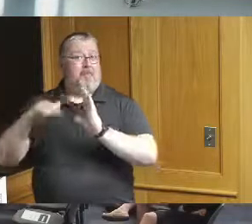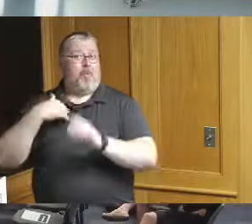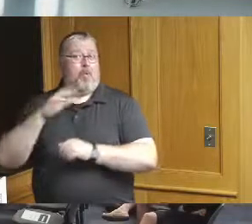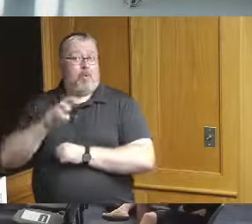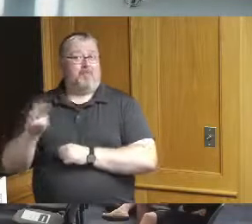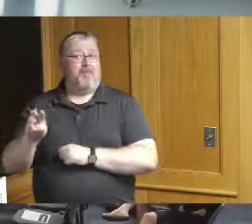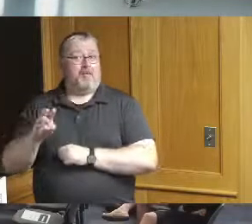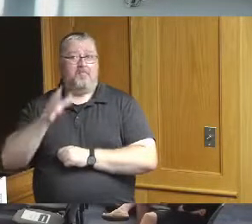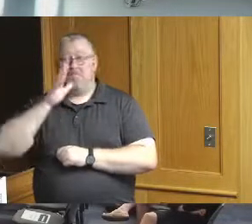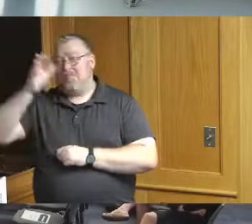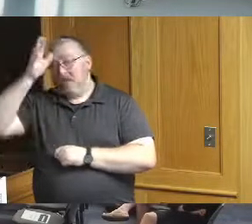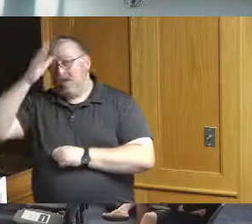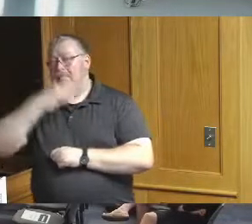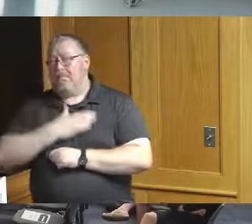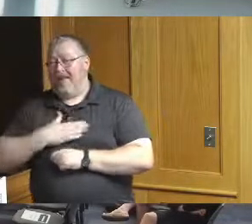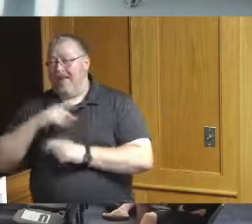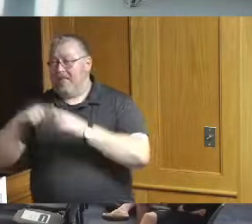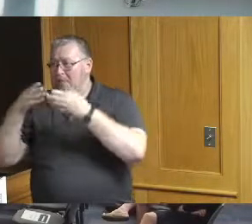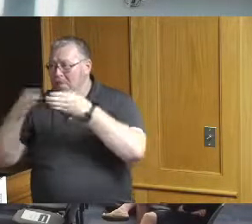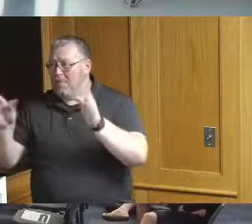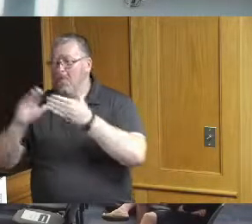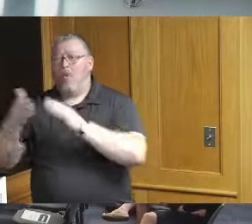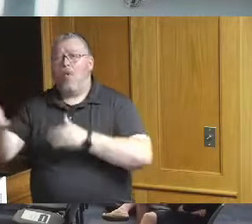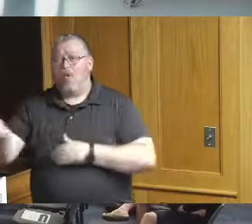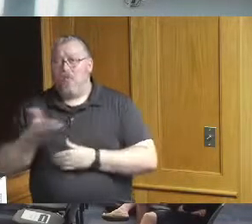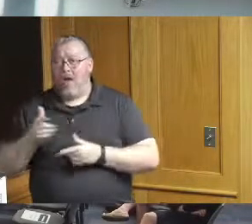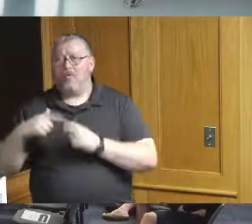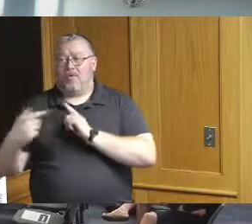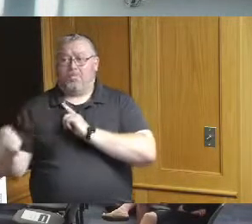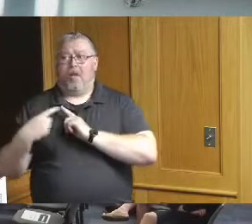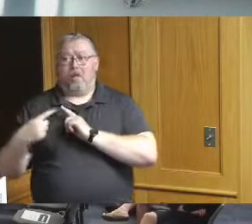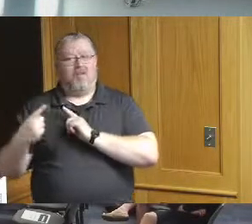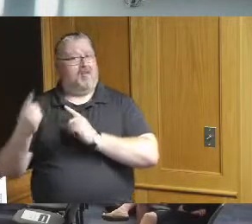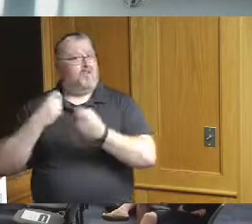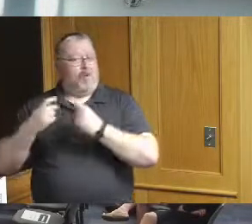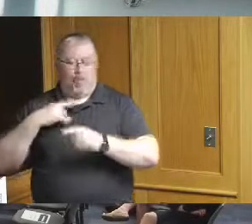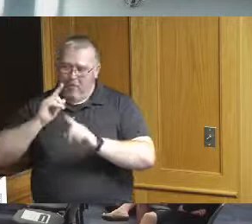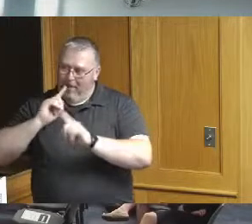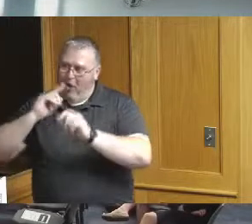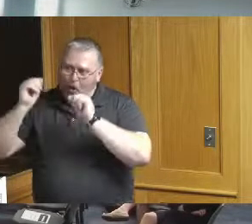uh parents um the public are welcome to ask us questions we'll answer all of those questions